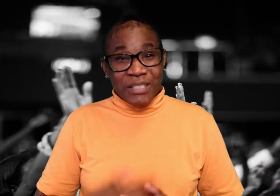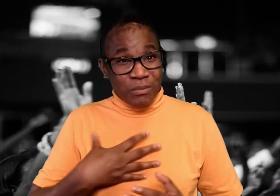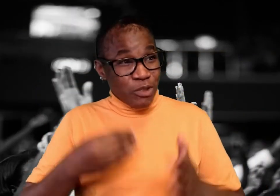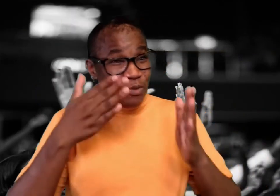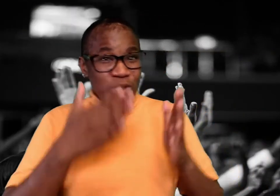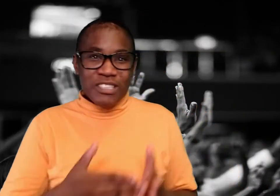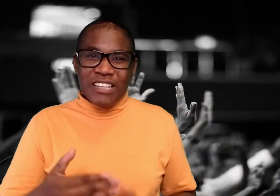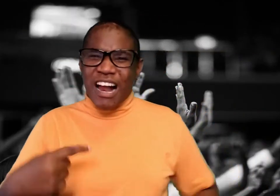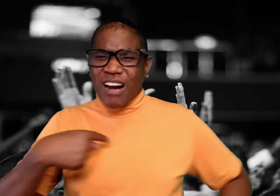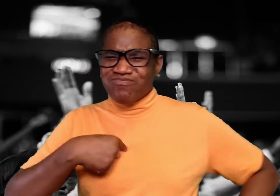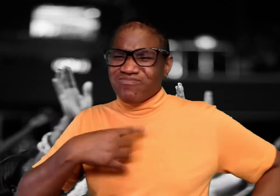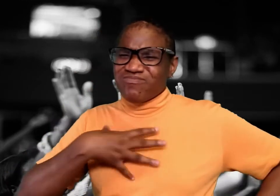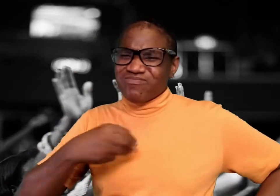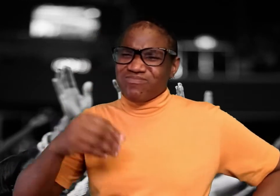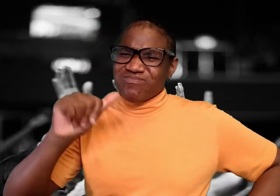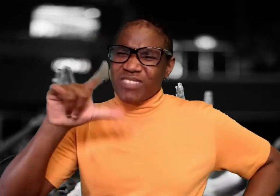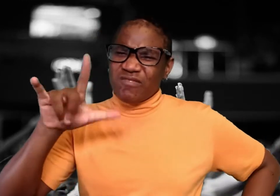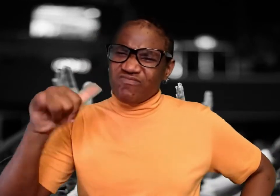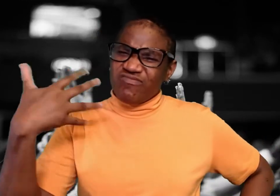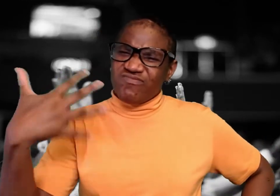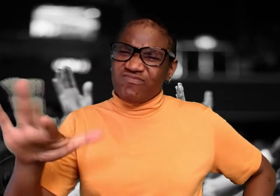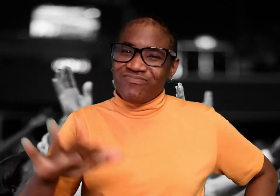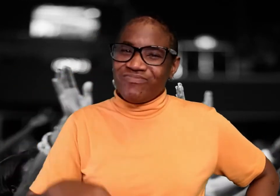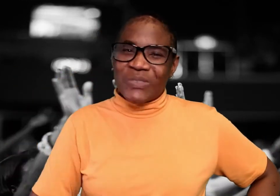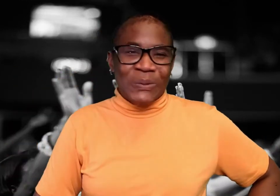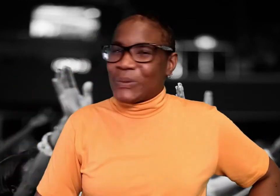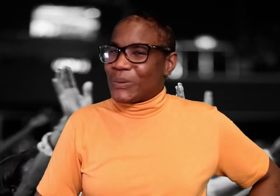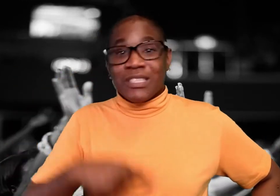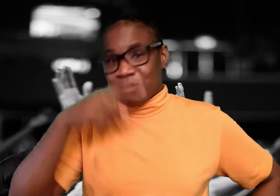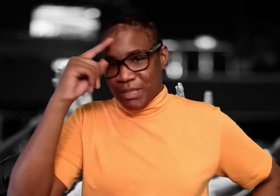Black and Brown people will determine who is a white Ally.